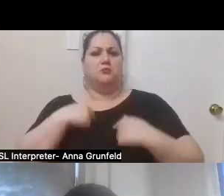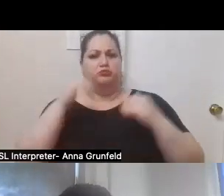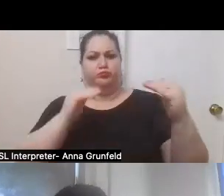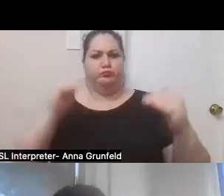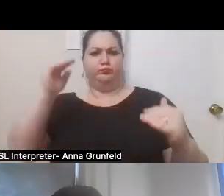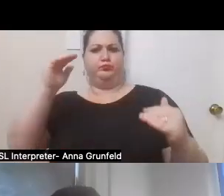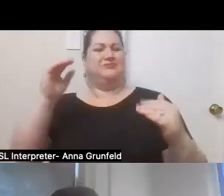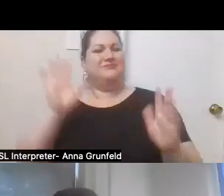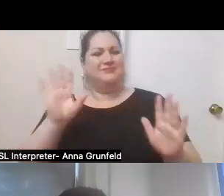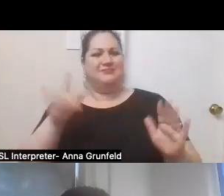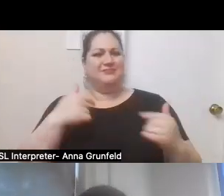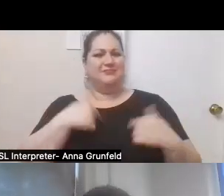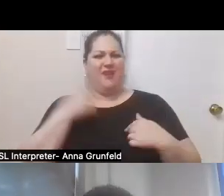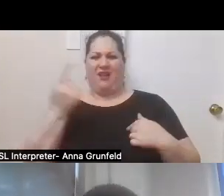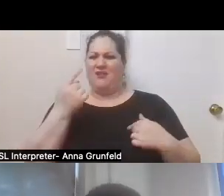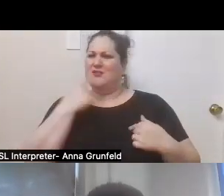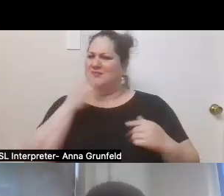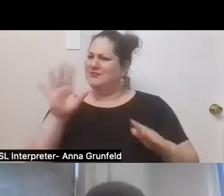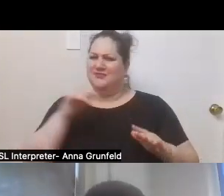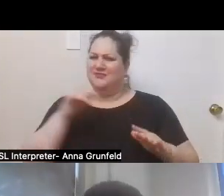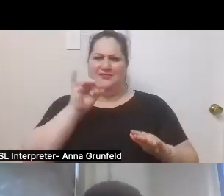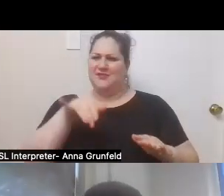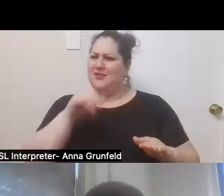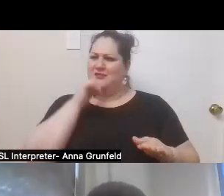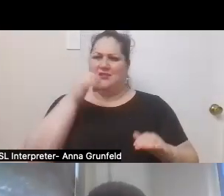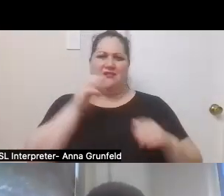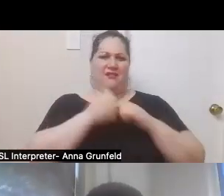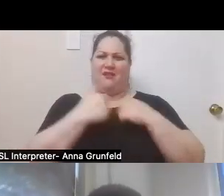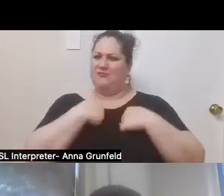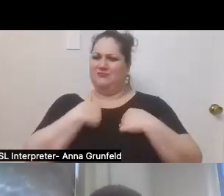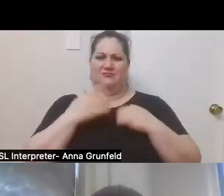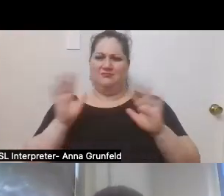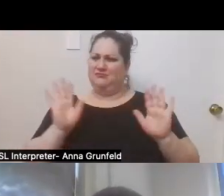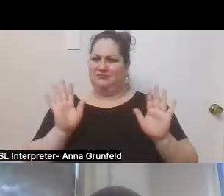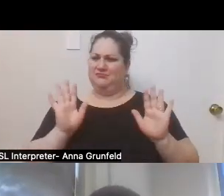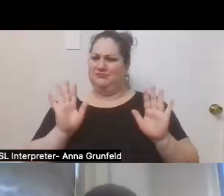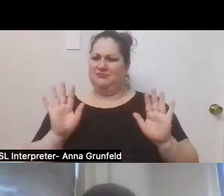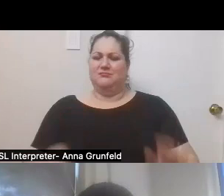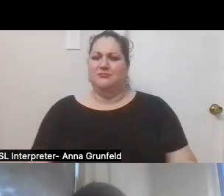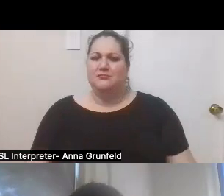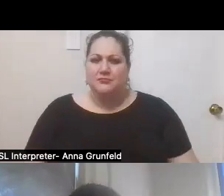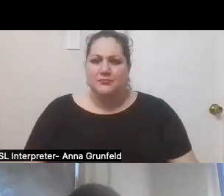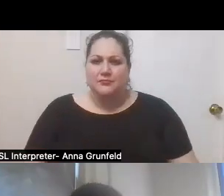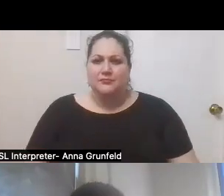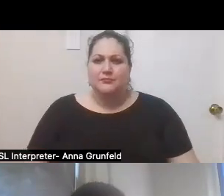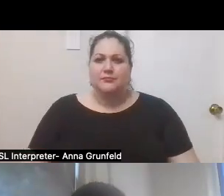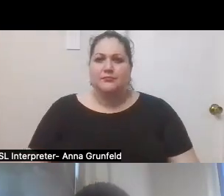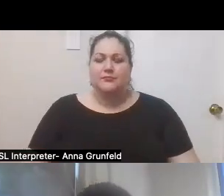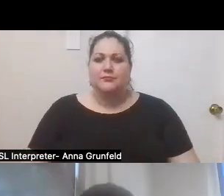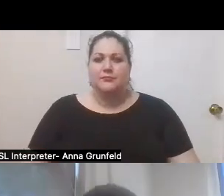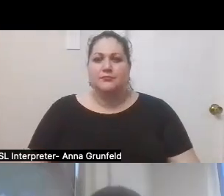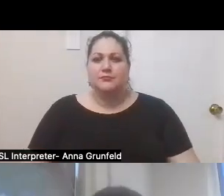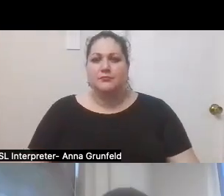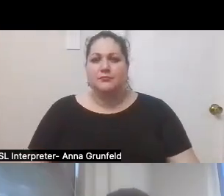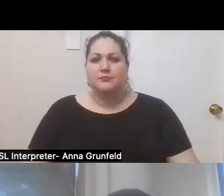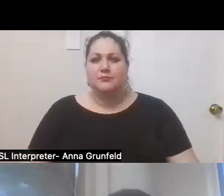That's not how I work. And so, we didn't have said having to have said that